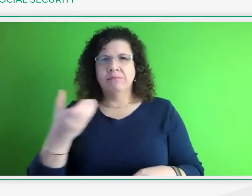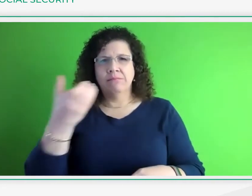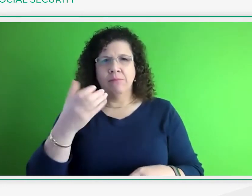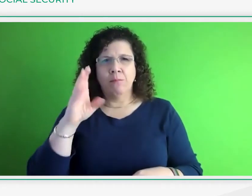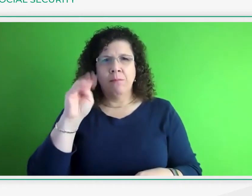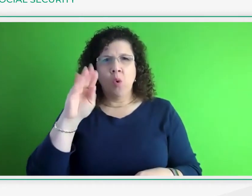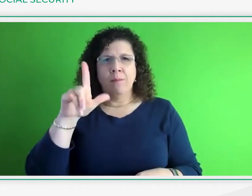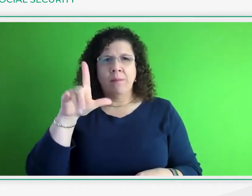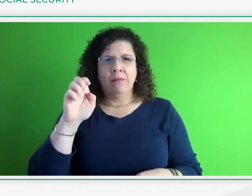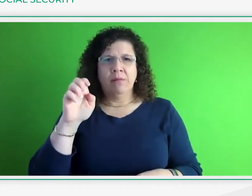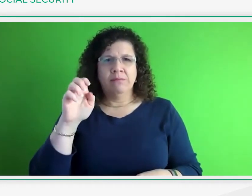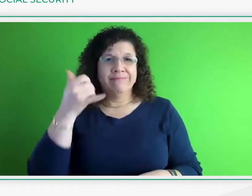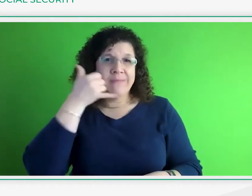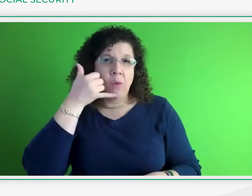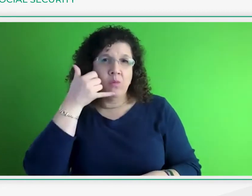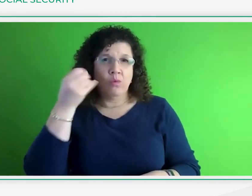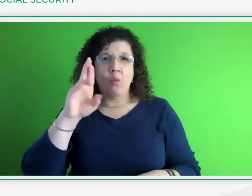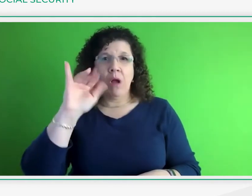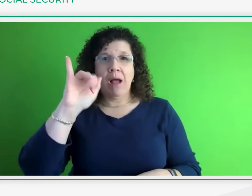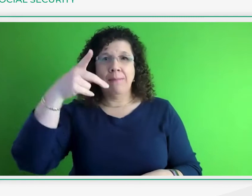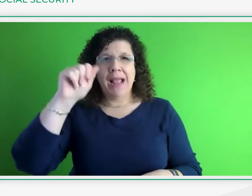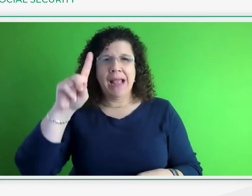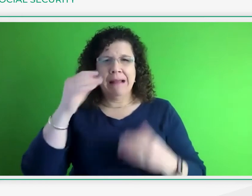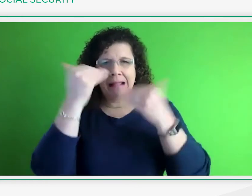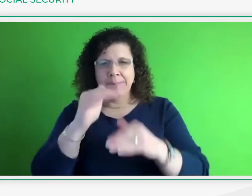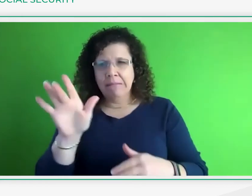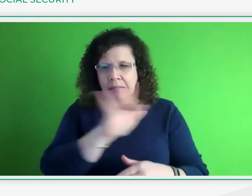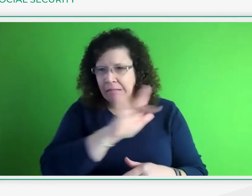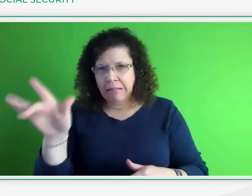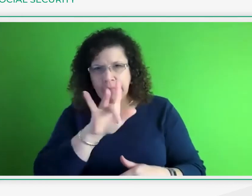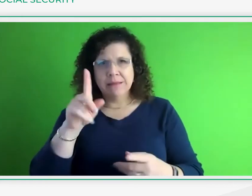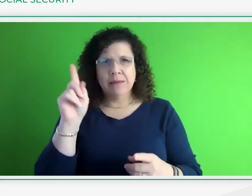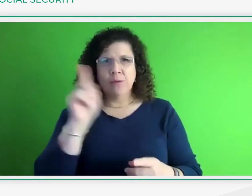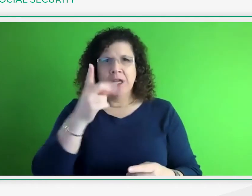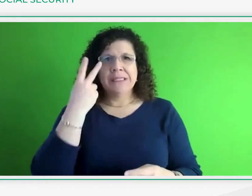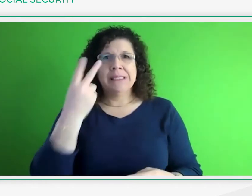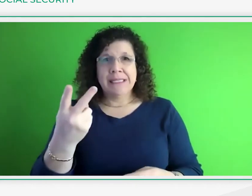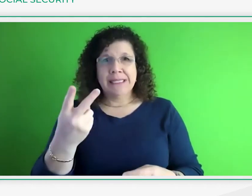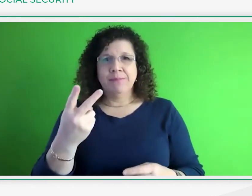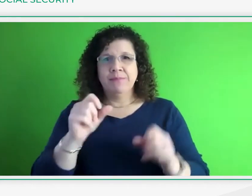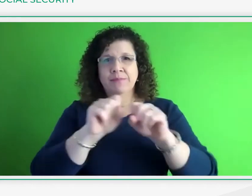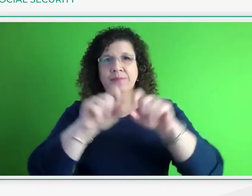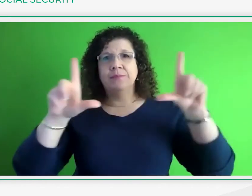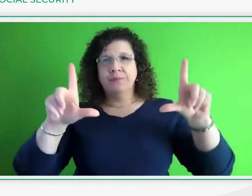Do not be on a mobile device, a phone, or an iPad. They’re very limited on what you can see.